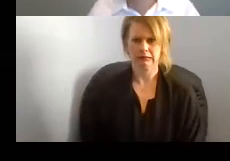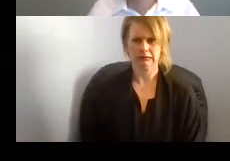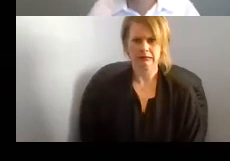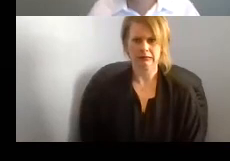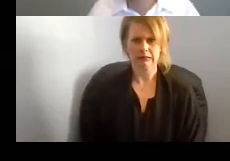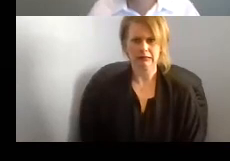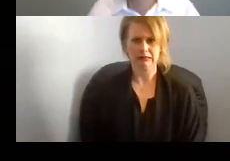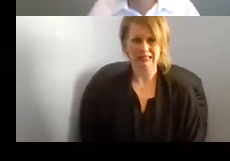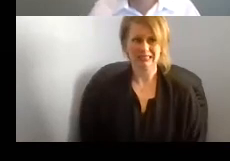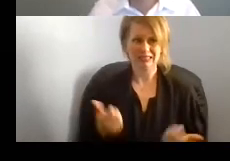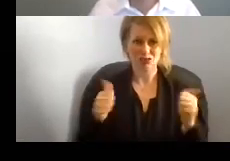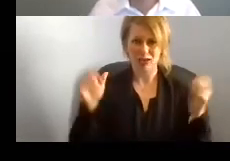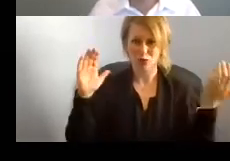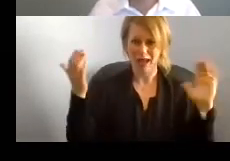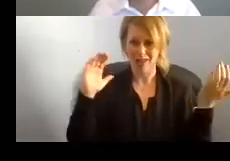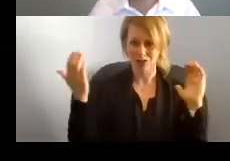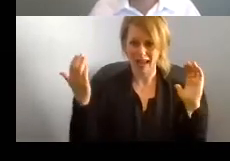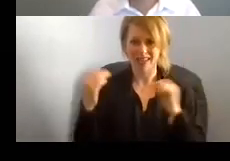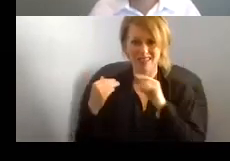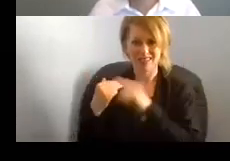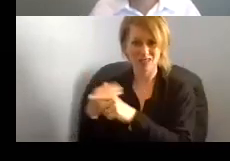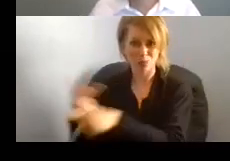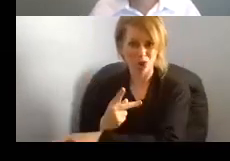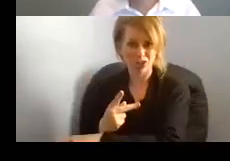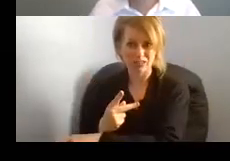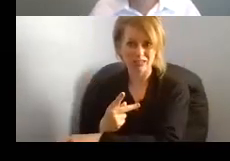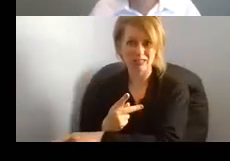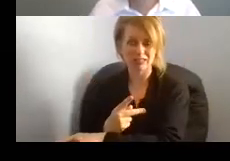other people – I guess some people think that makes you feel better. It doesn’t.